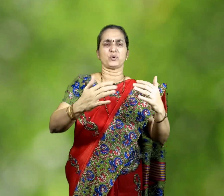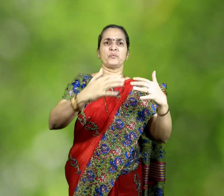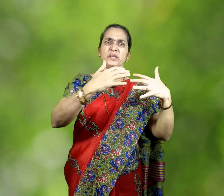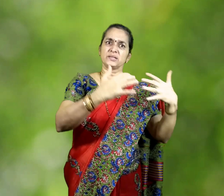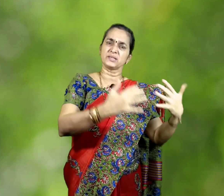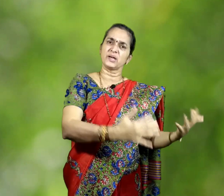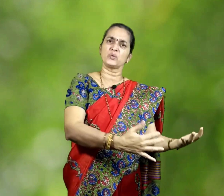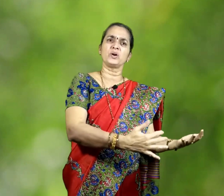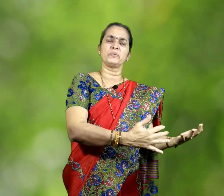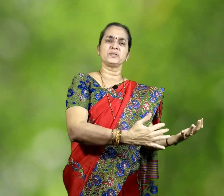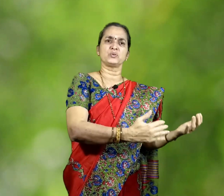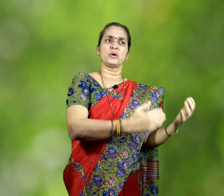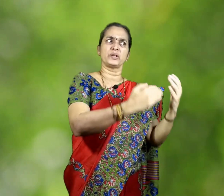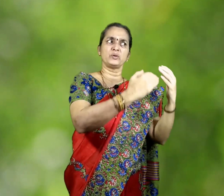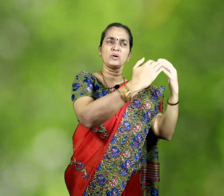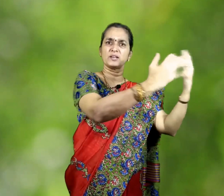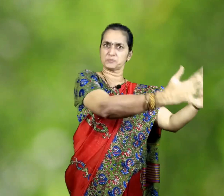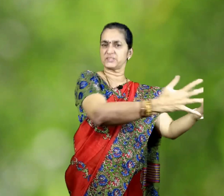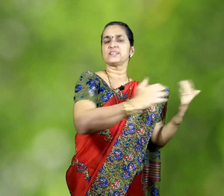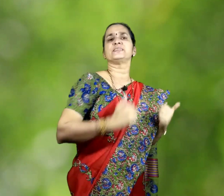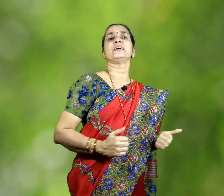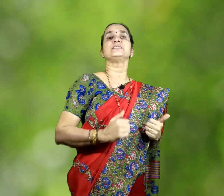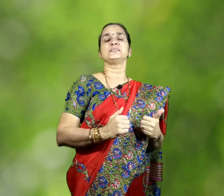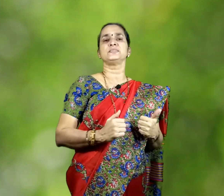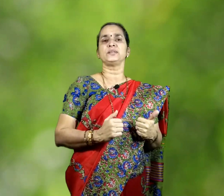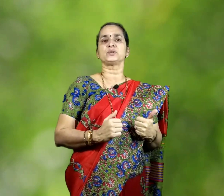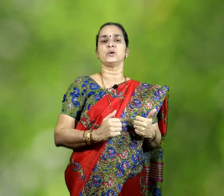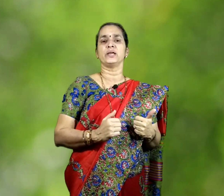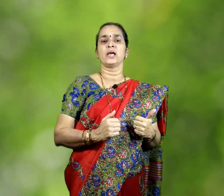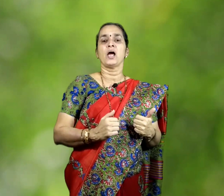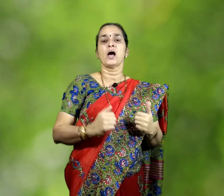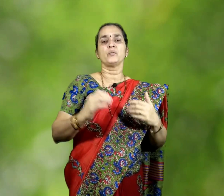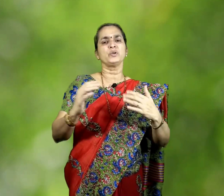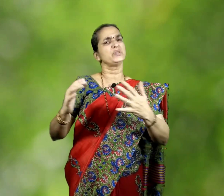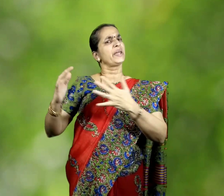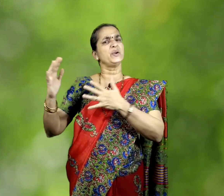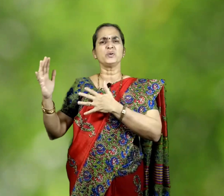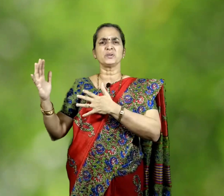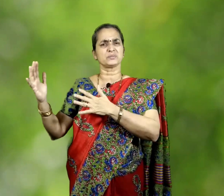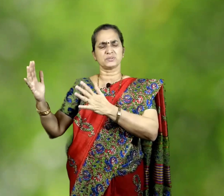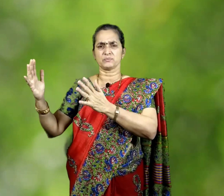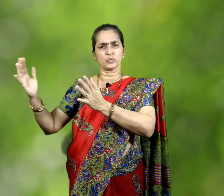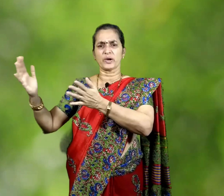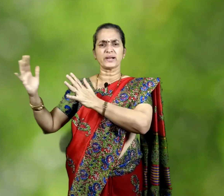OK suppose you even admit him to the hospital, He may get cured